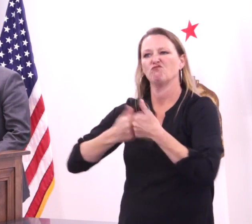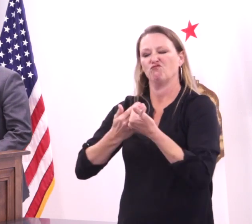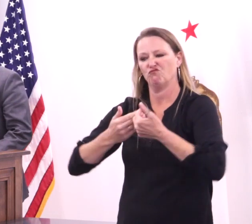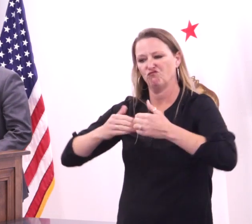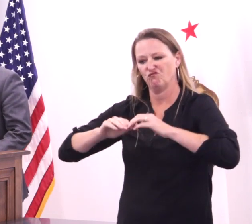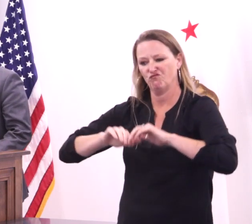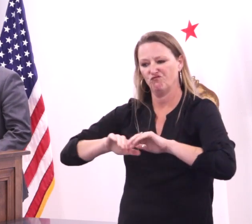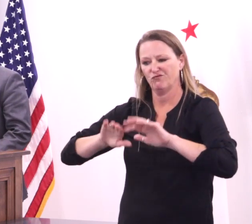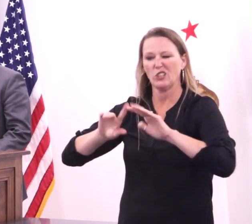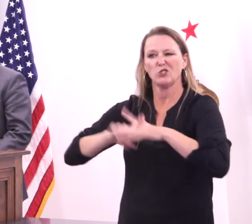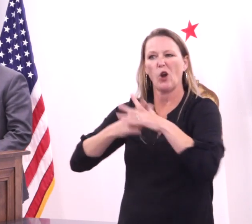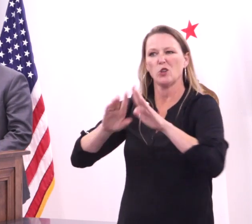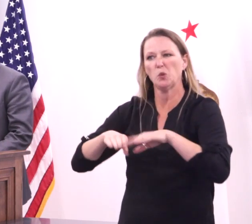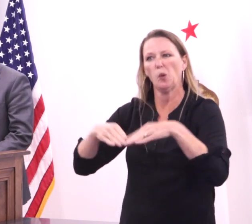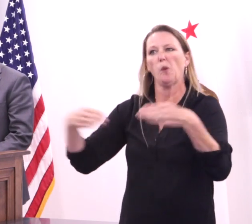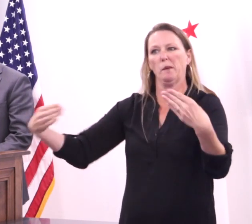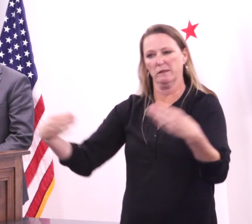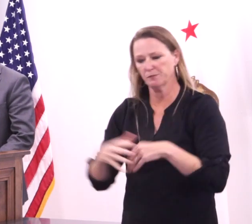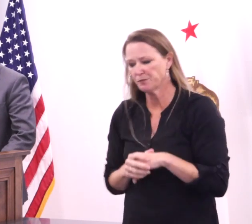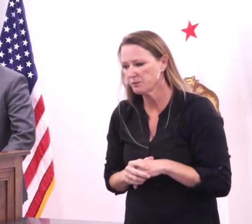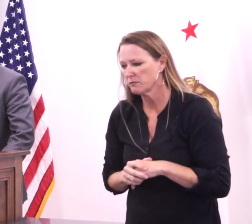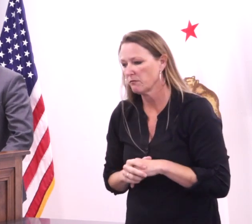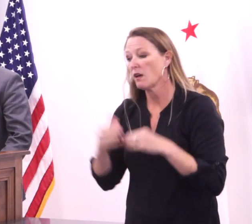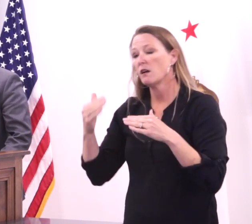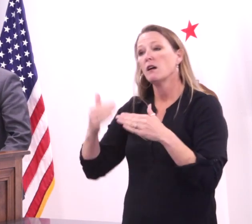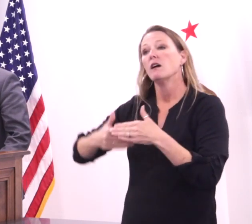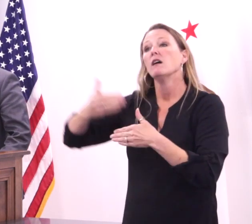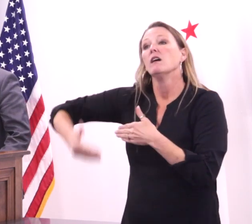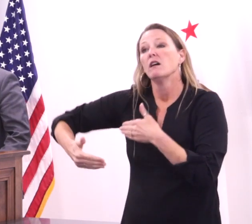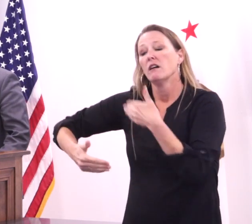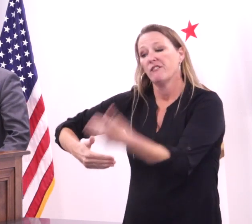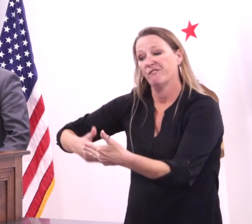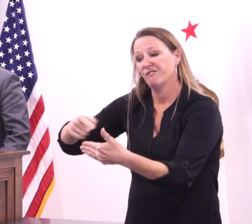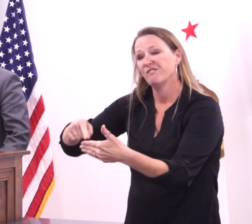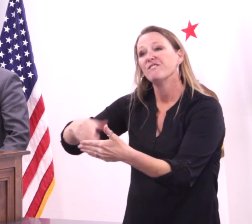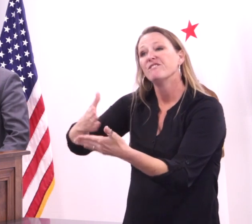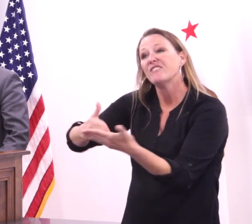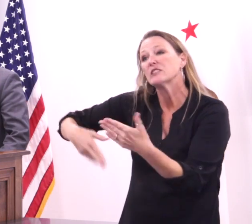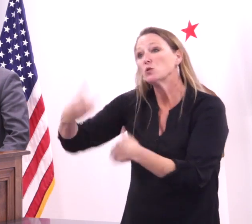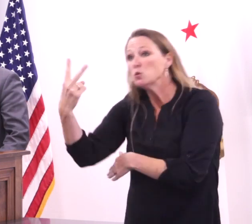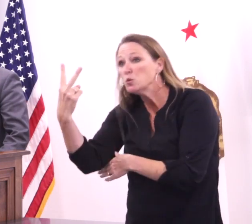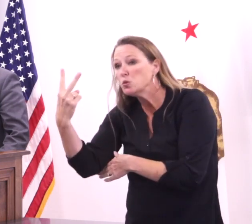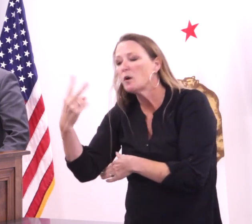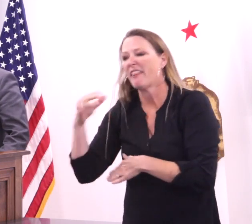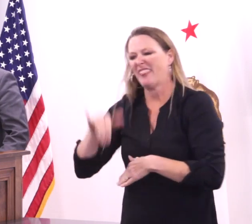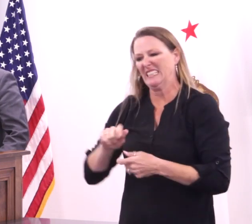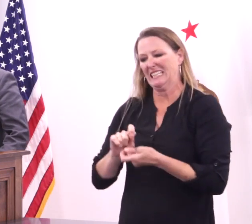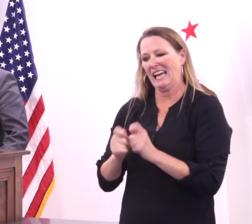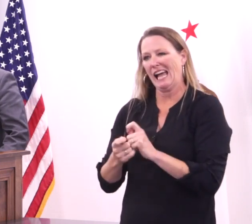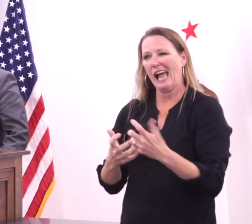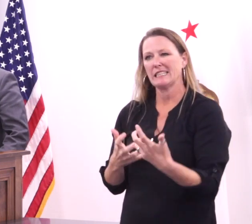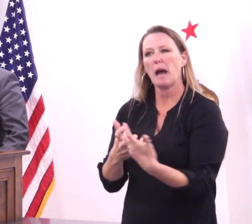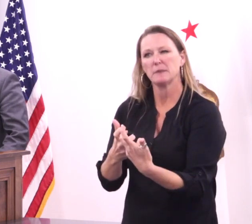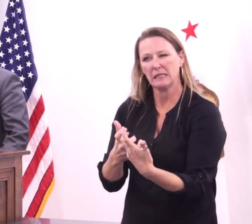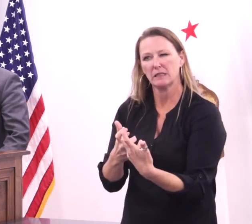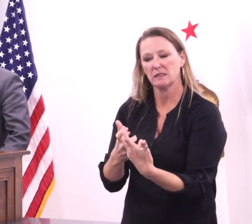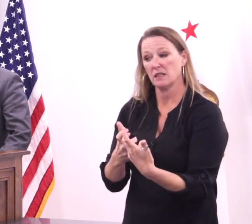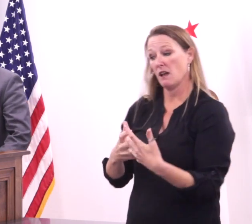Phase 2, is adapting and takes place a minimum of 30 days following the beginning of Phase 1.